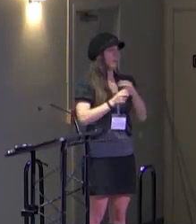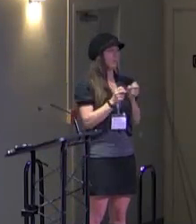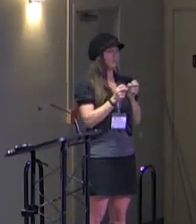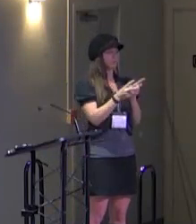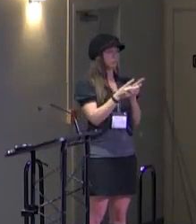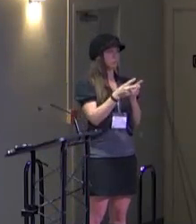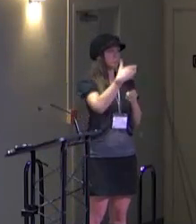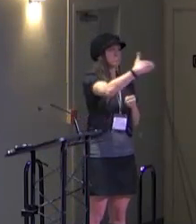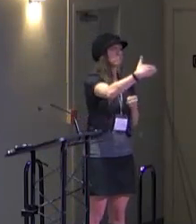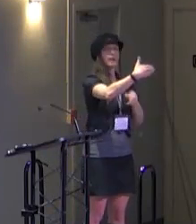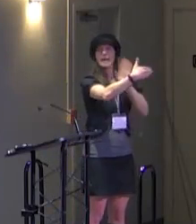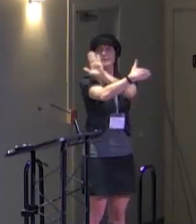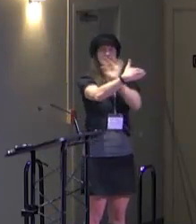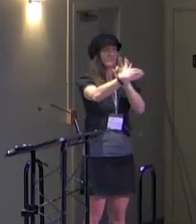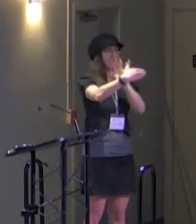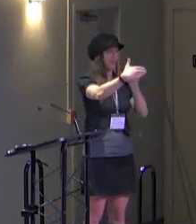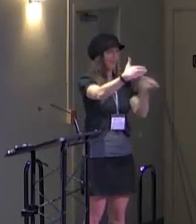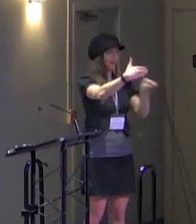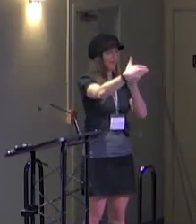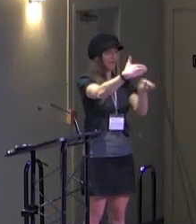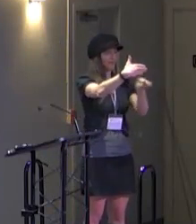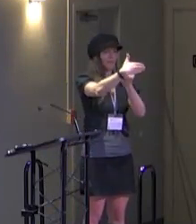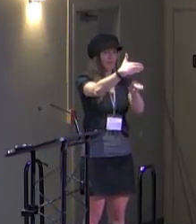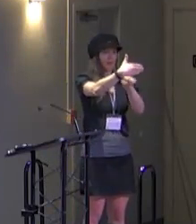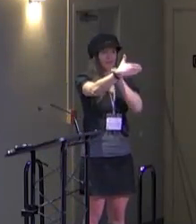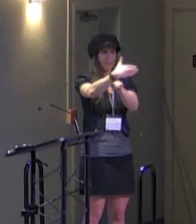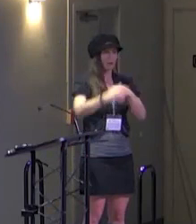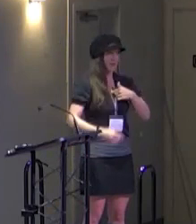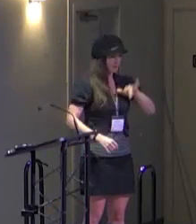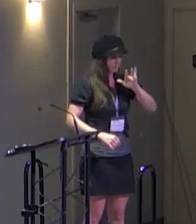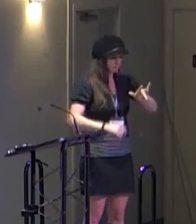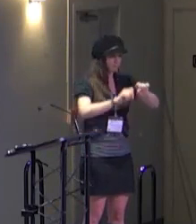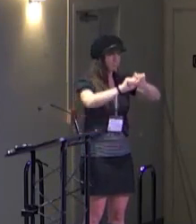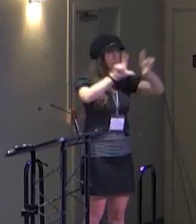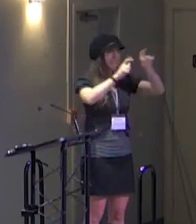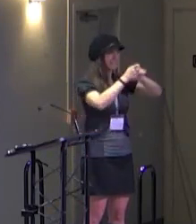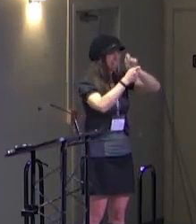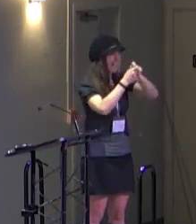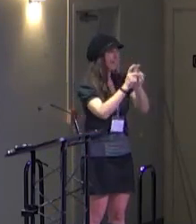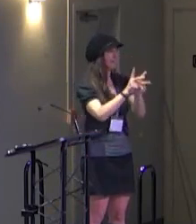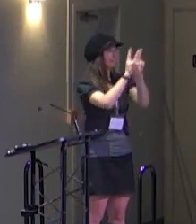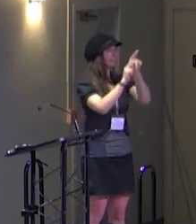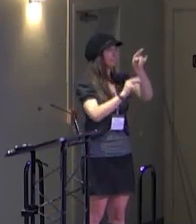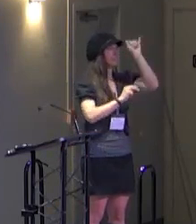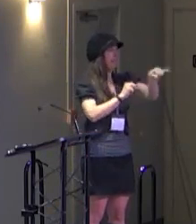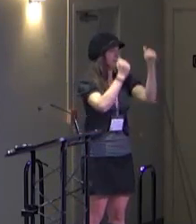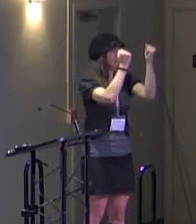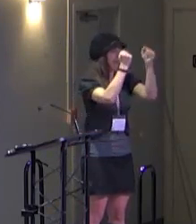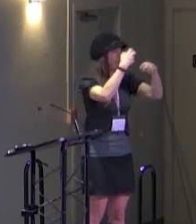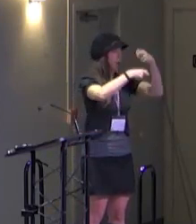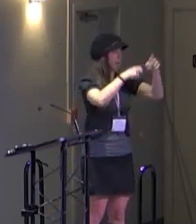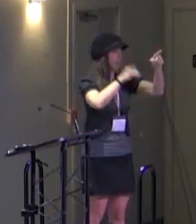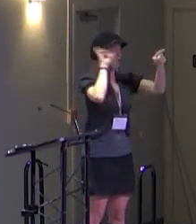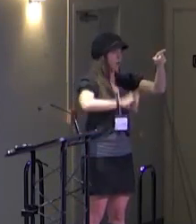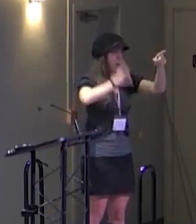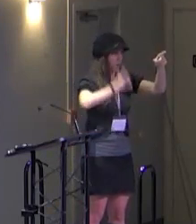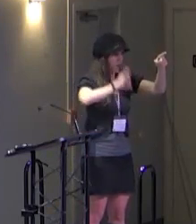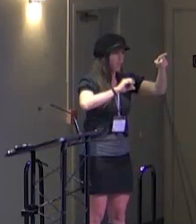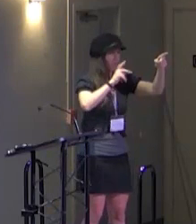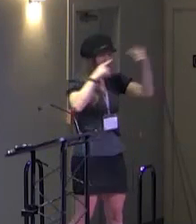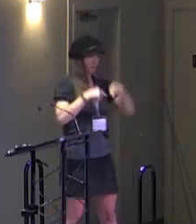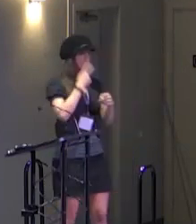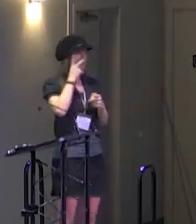Once SLTT was available, it's so simple. We upload the video and it's automatically his comments are tagged to the part of the video that he's trying to give his feedback about.